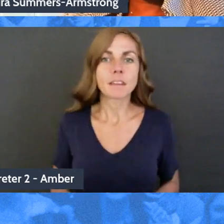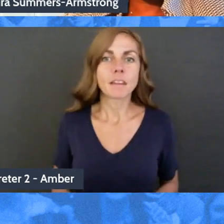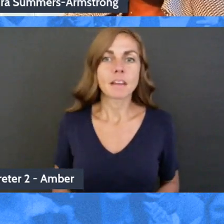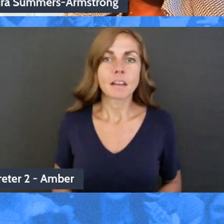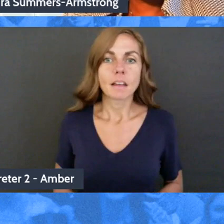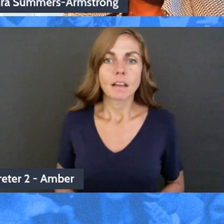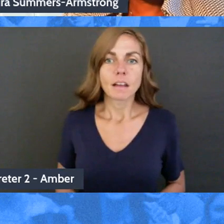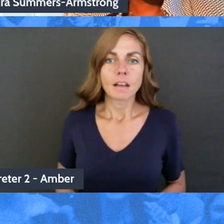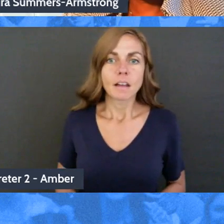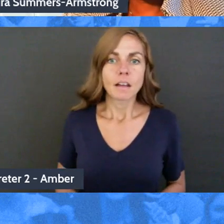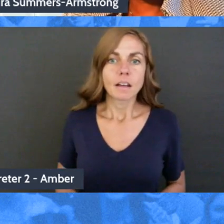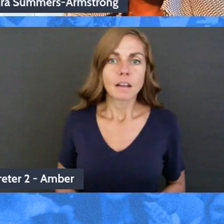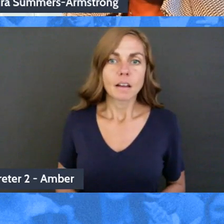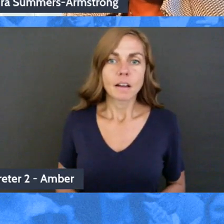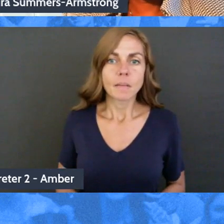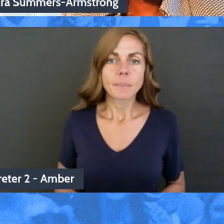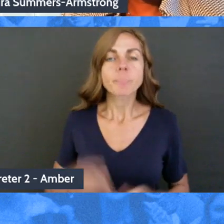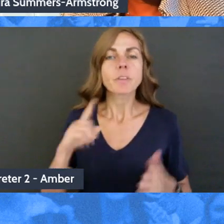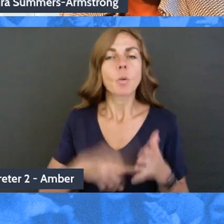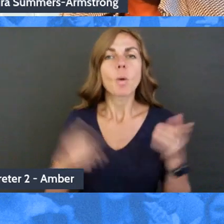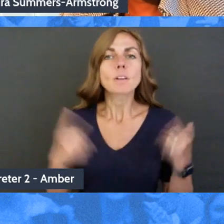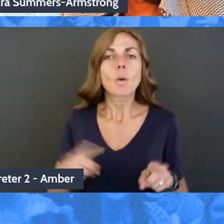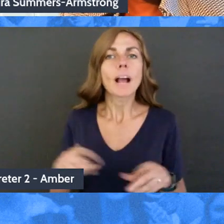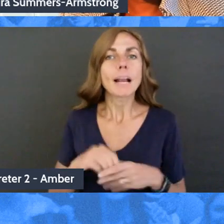But so, what's going on in Michigan is that we have